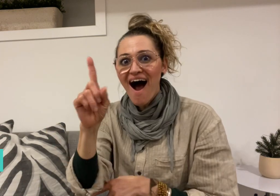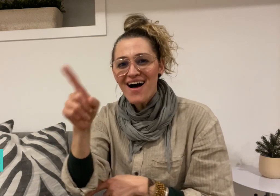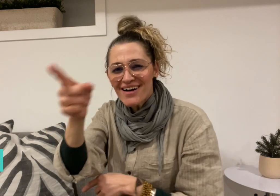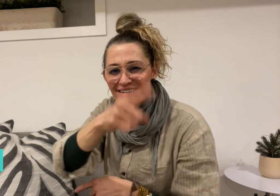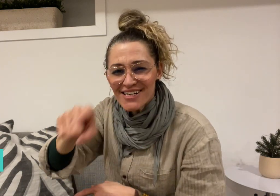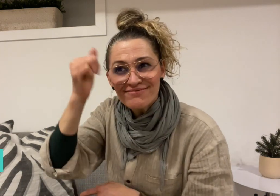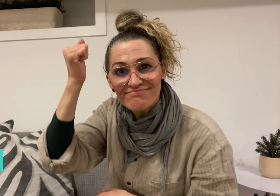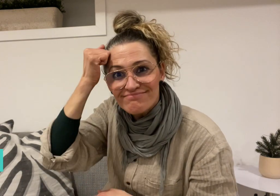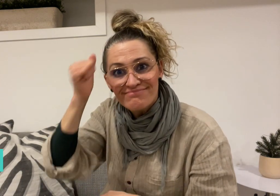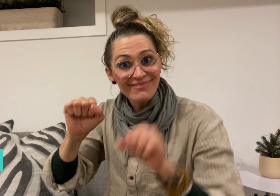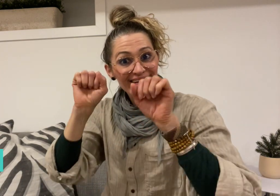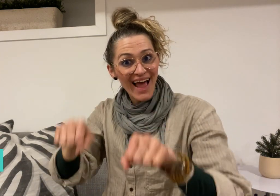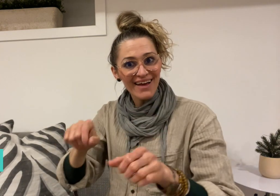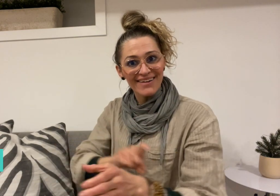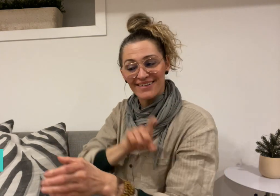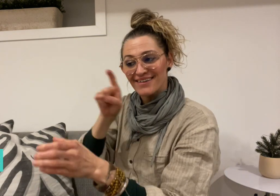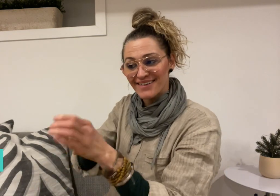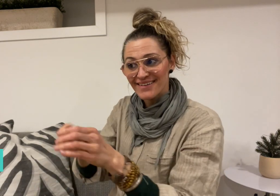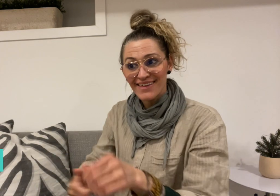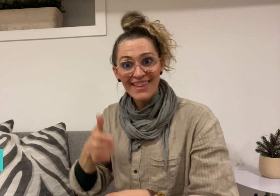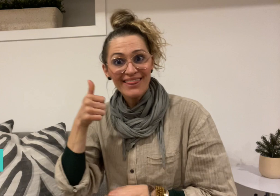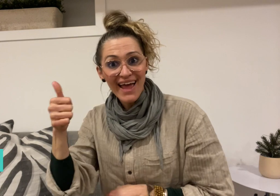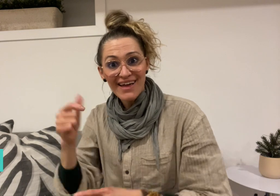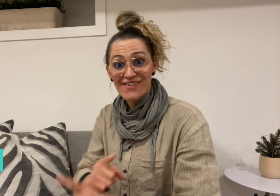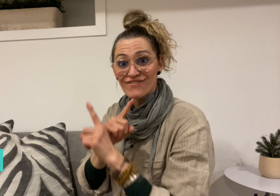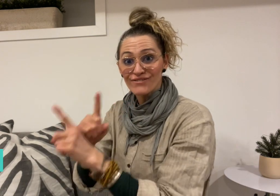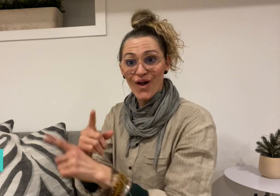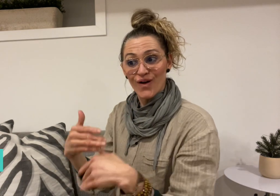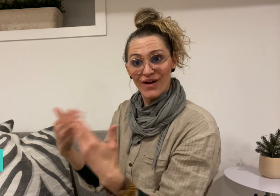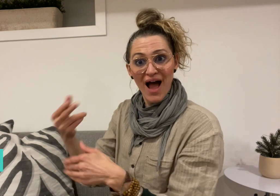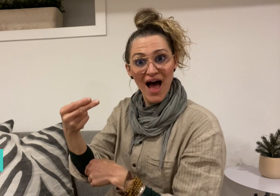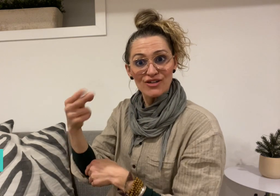Don’t forget to subscribe, like, and follow